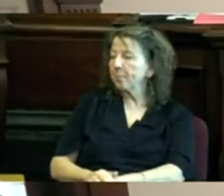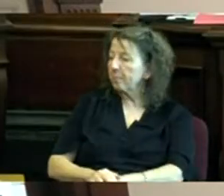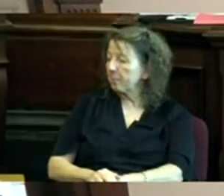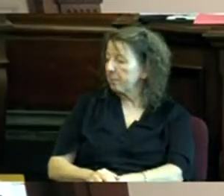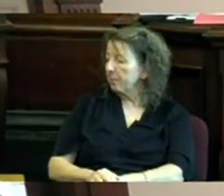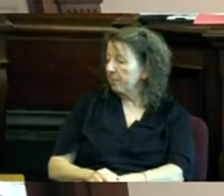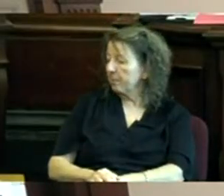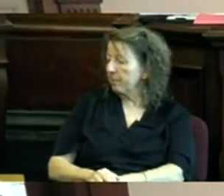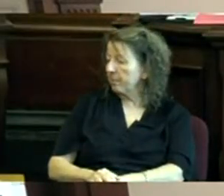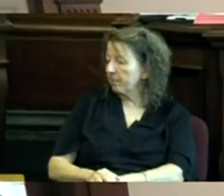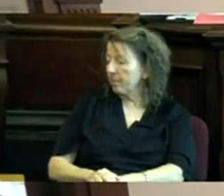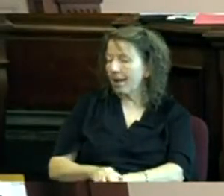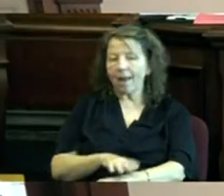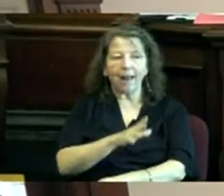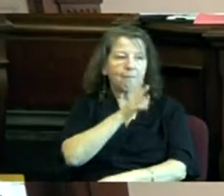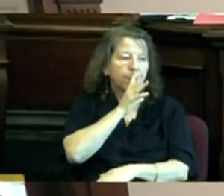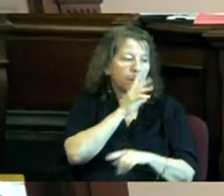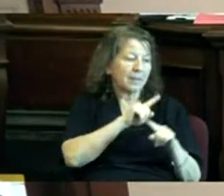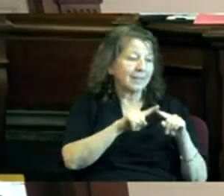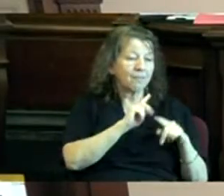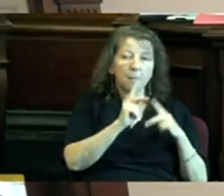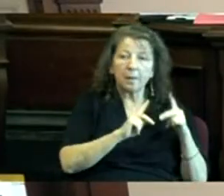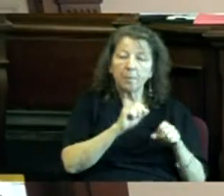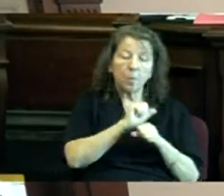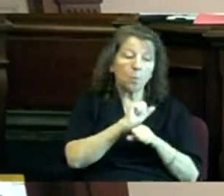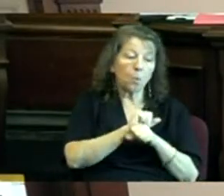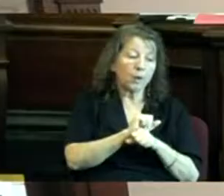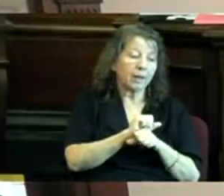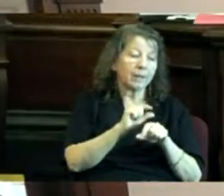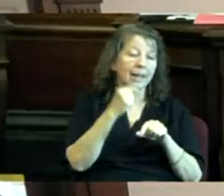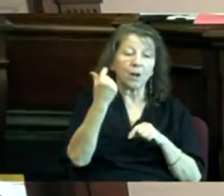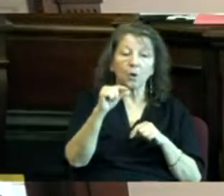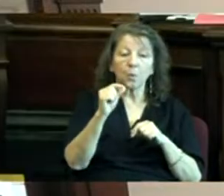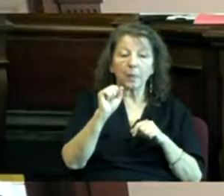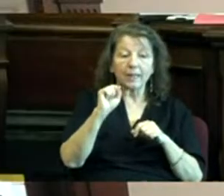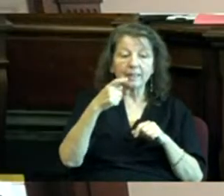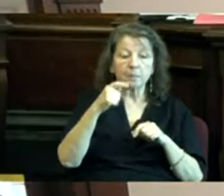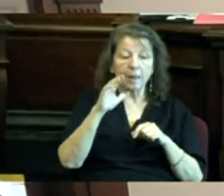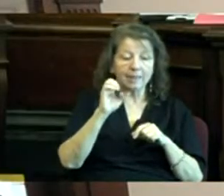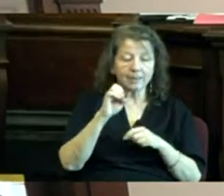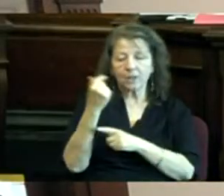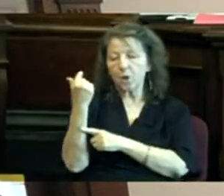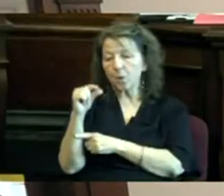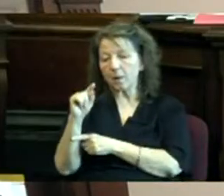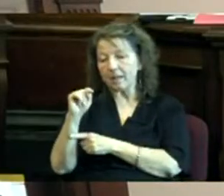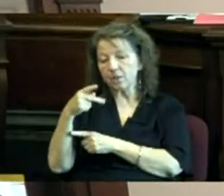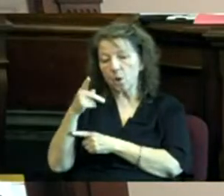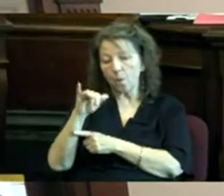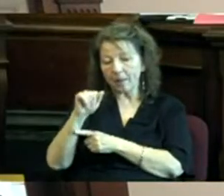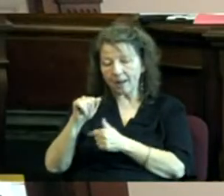apart in that regard. I've spoken with different people